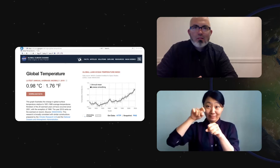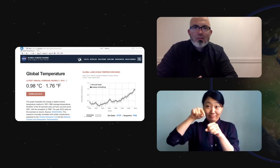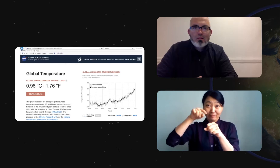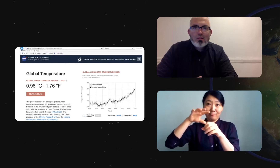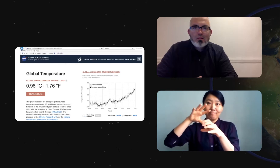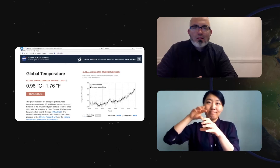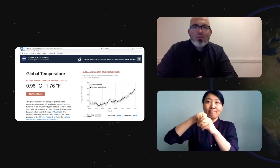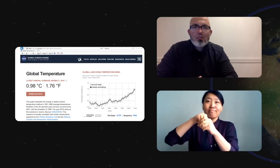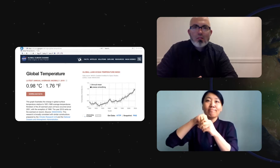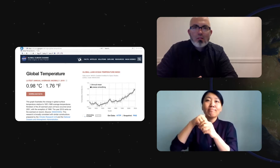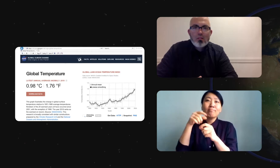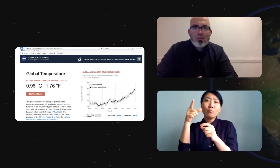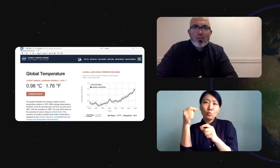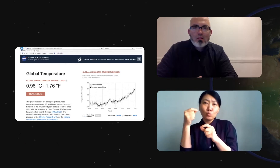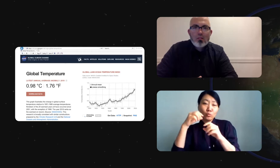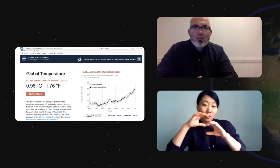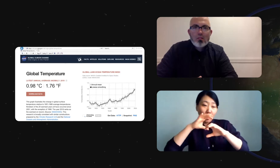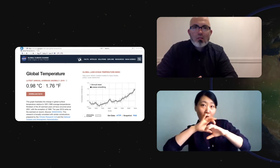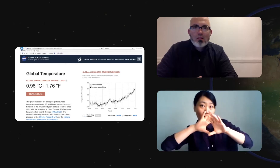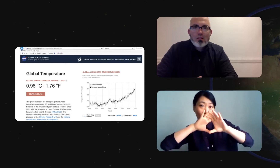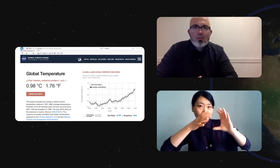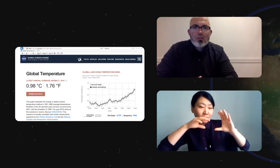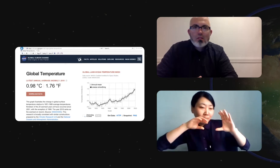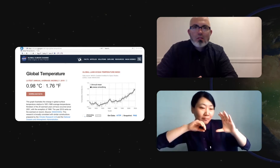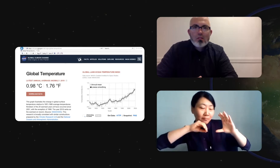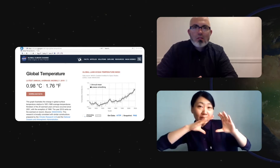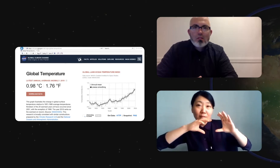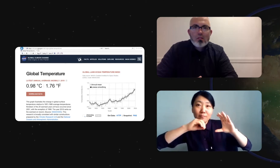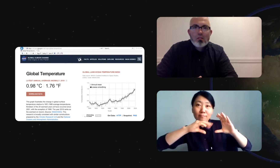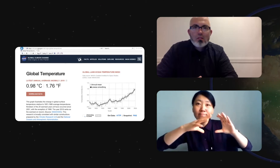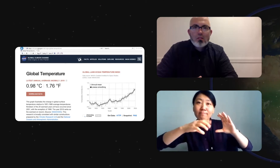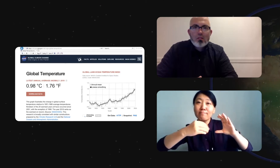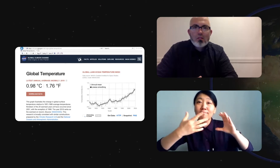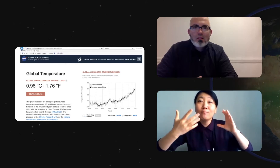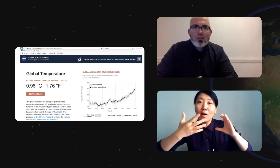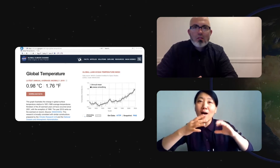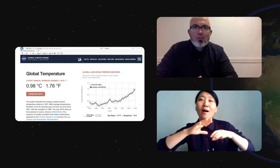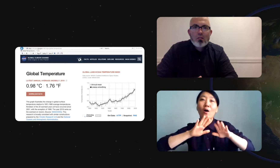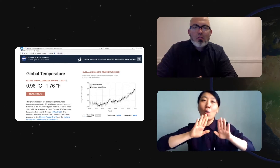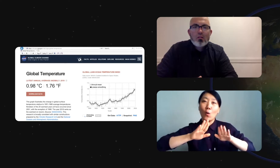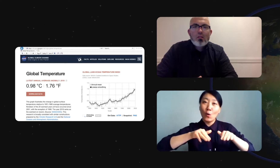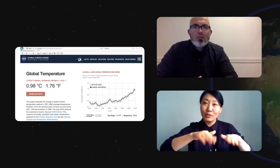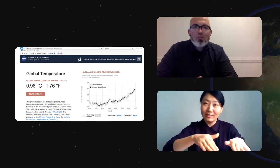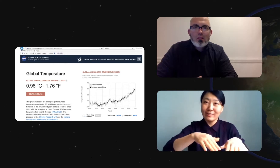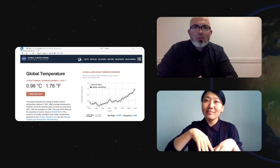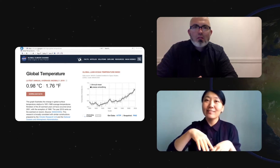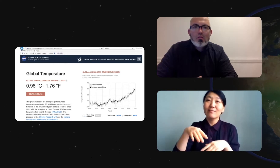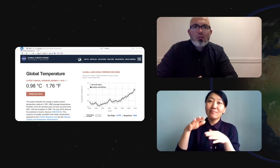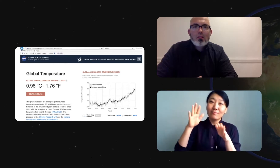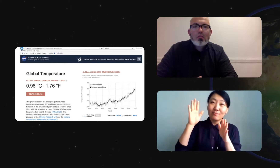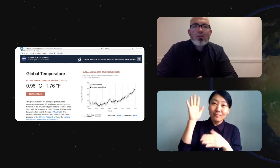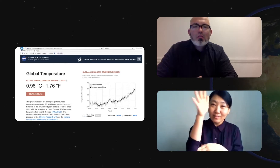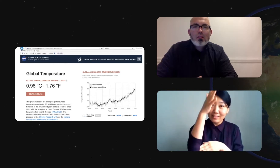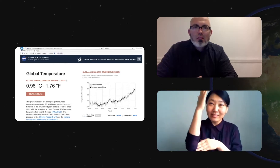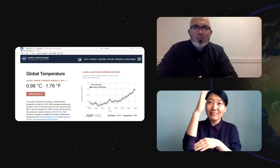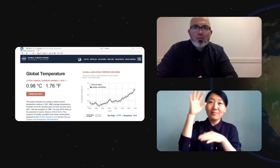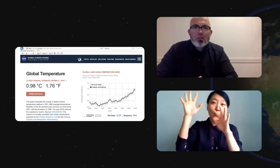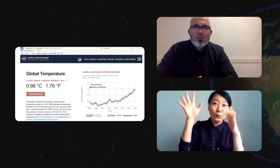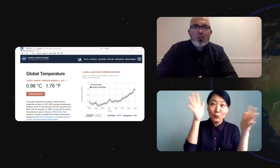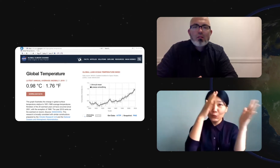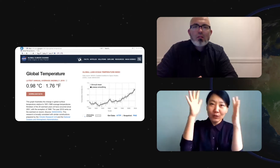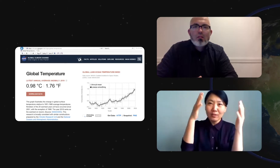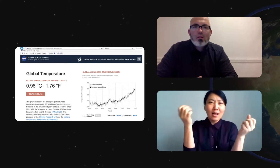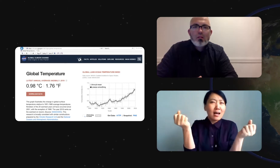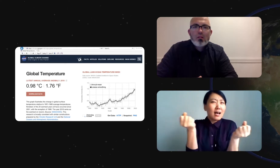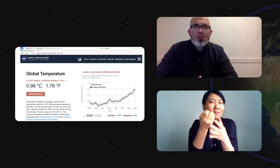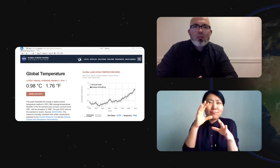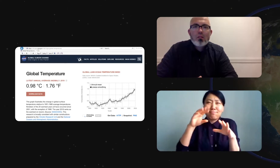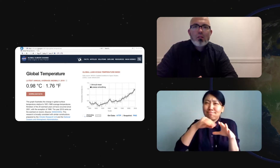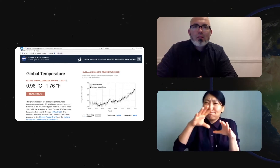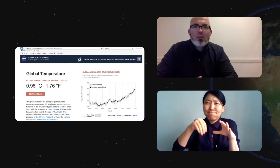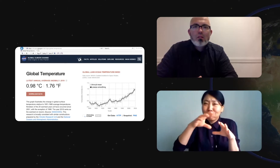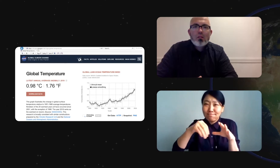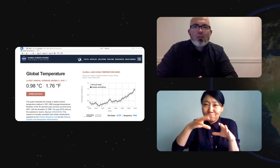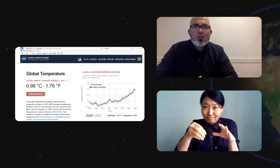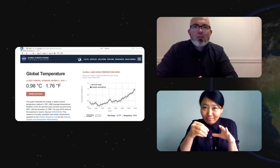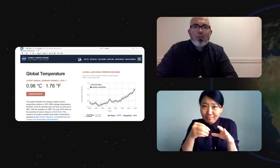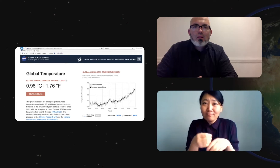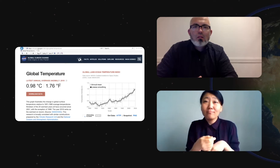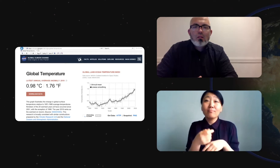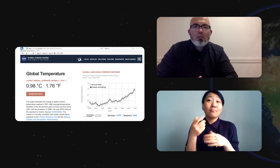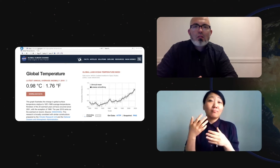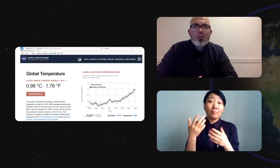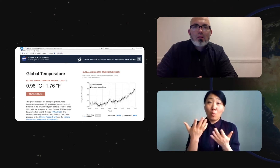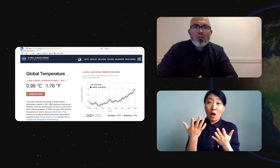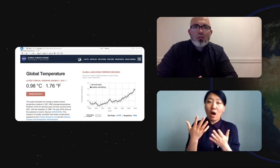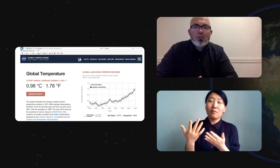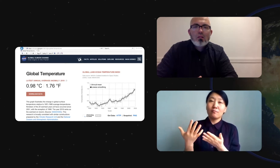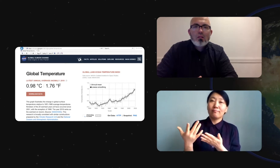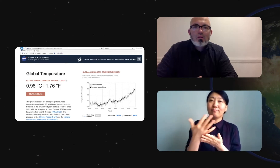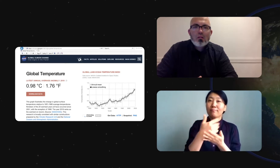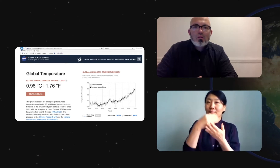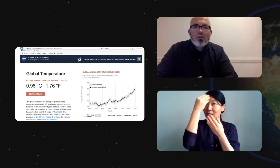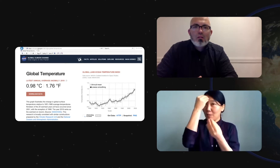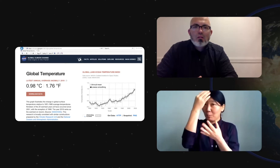So, astronauts have gone into space, have taken pictures of oceans, wind tendencies,